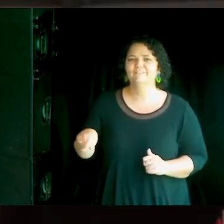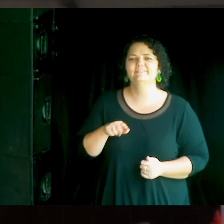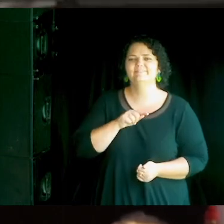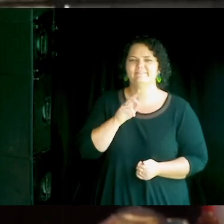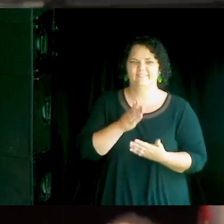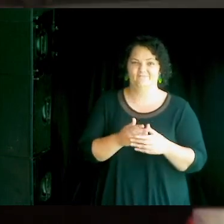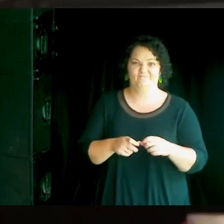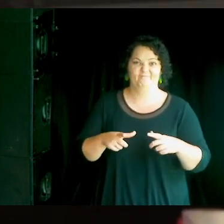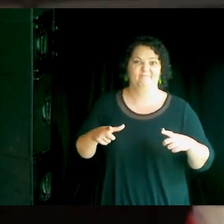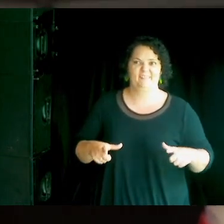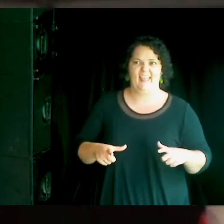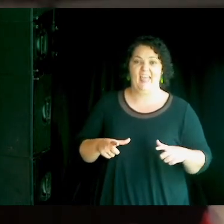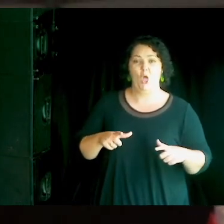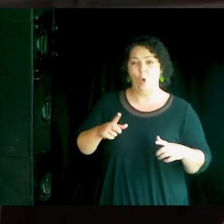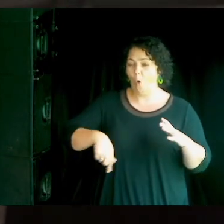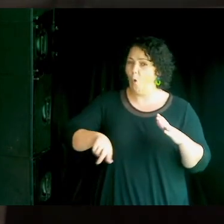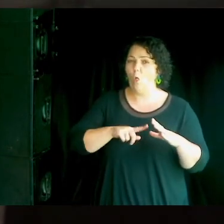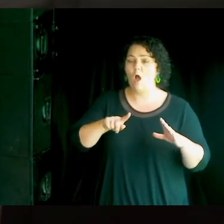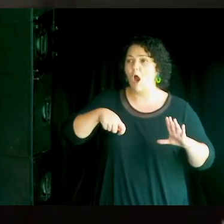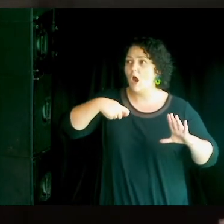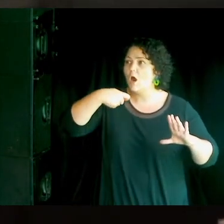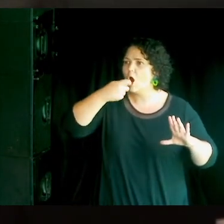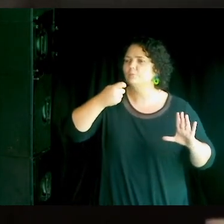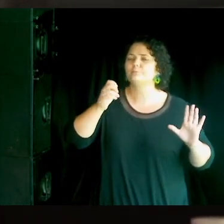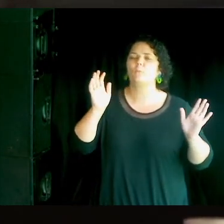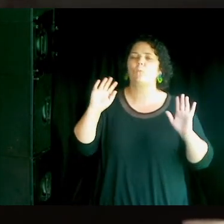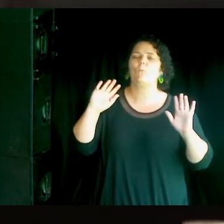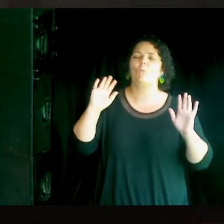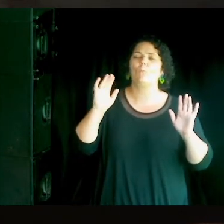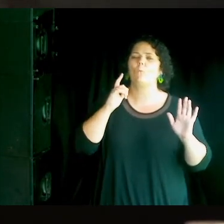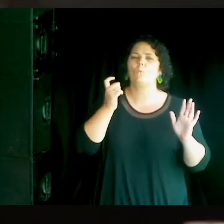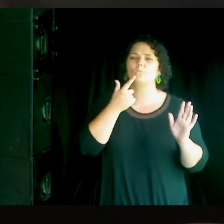and every mouthful I promise you you will not just get the crab meat but you also can